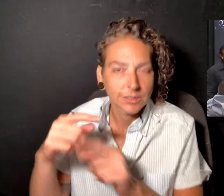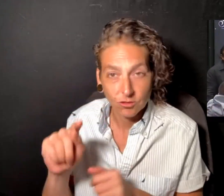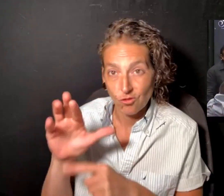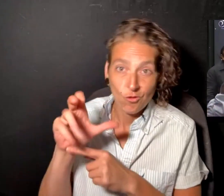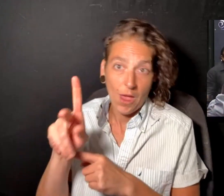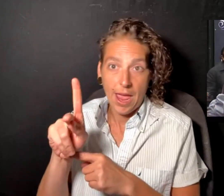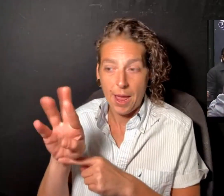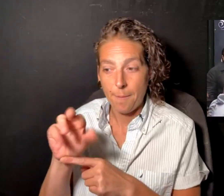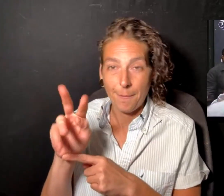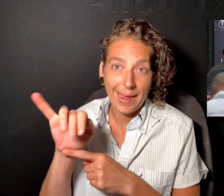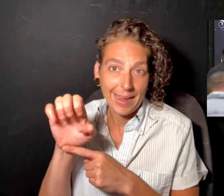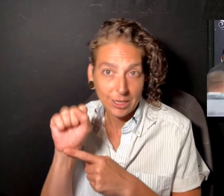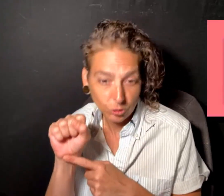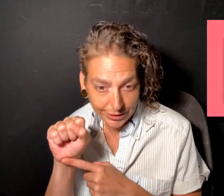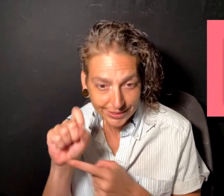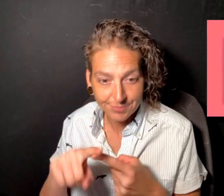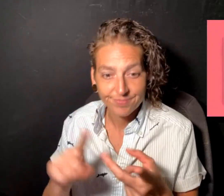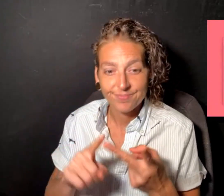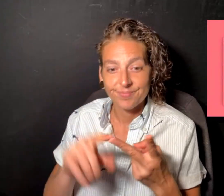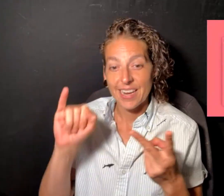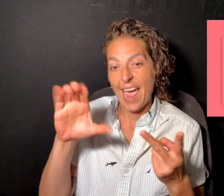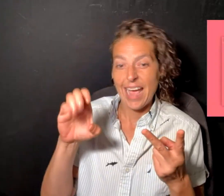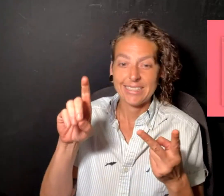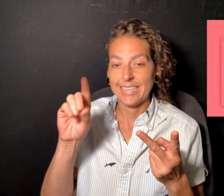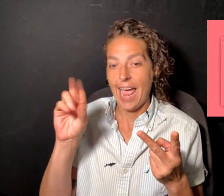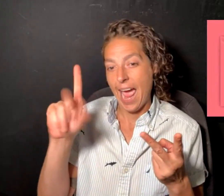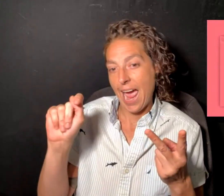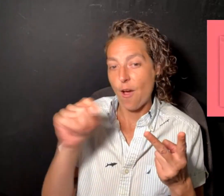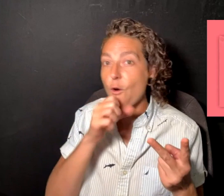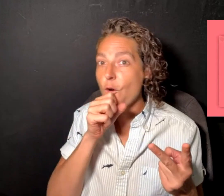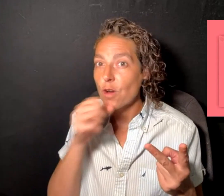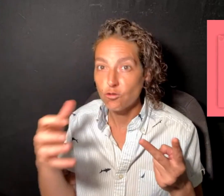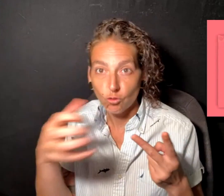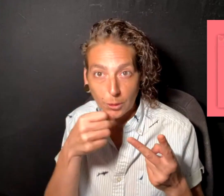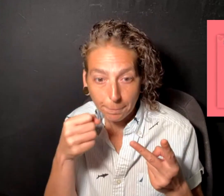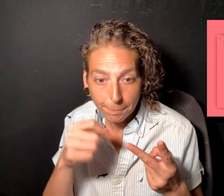brownie iced out orange cream rolling